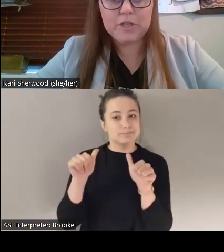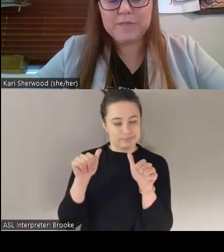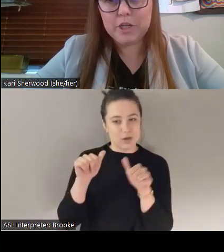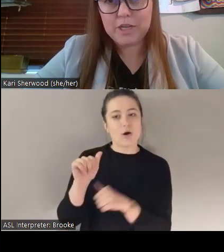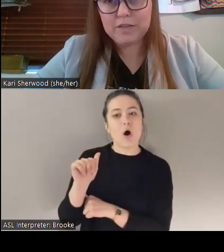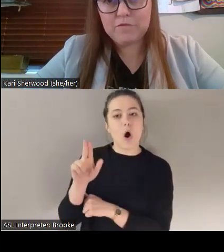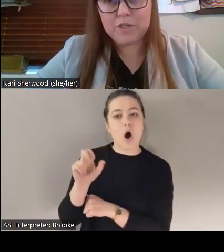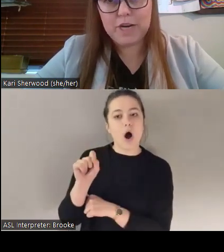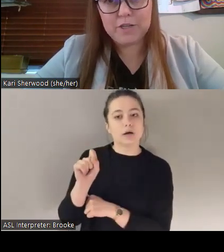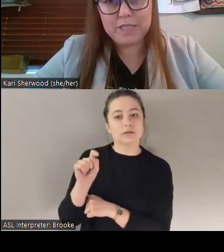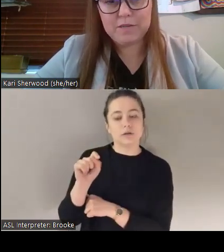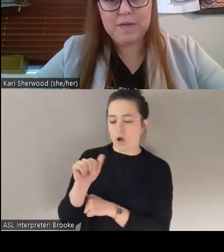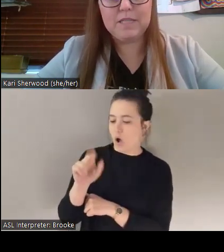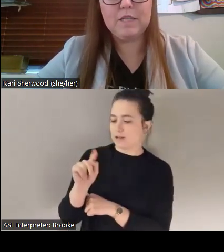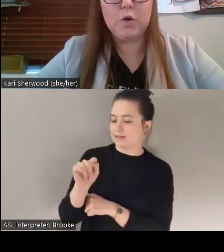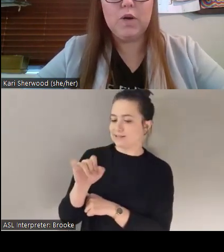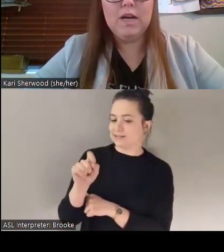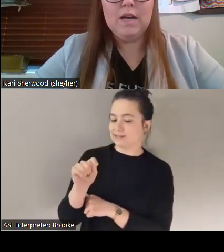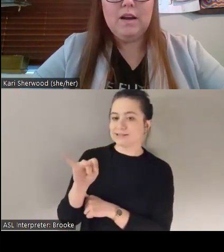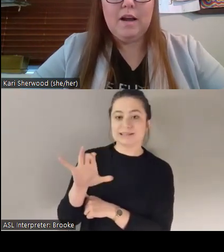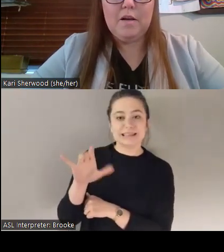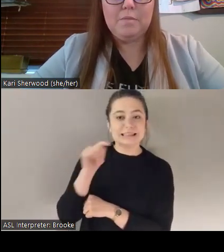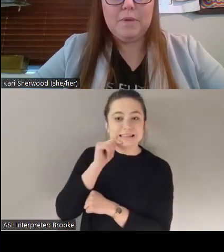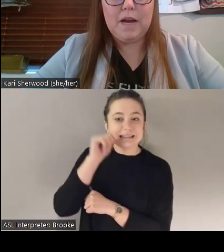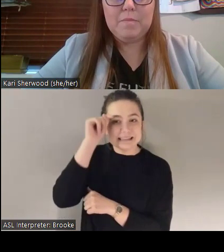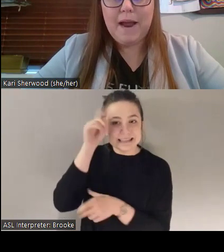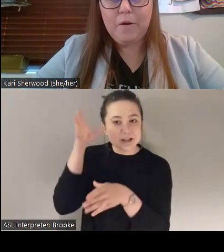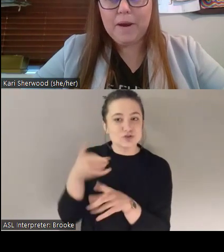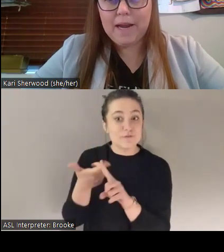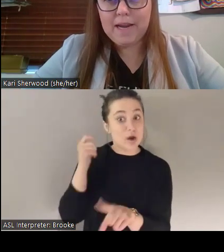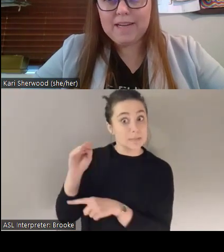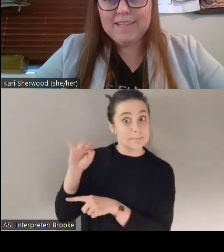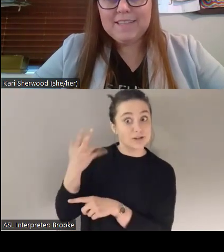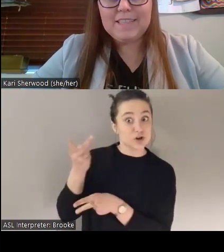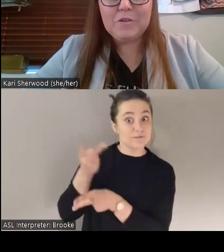the Michigan foster care system, and so I am now a single